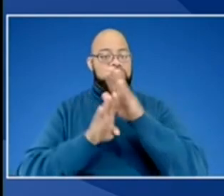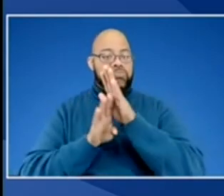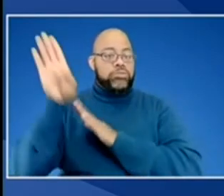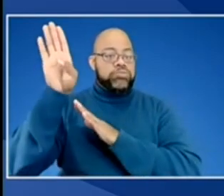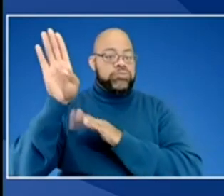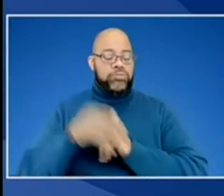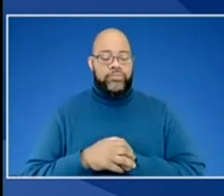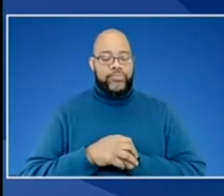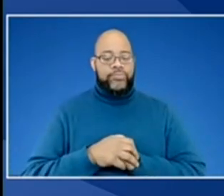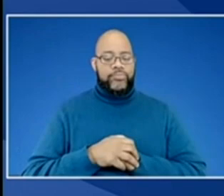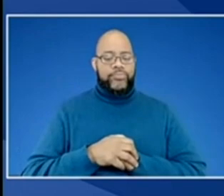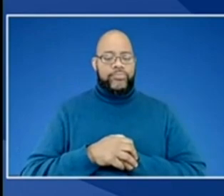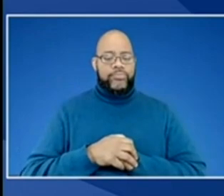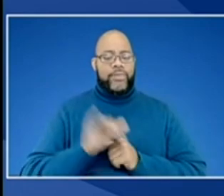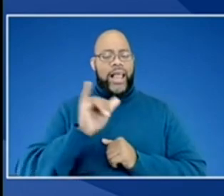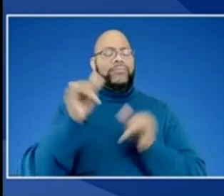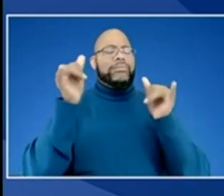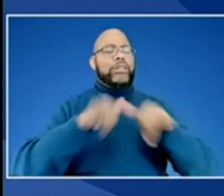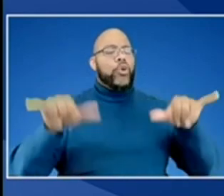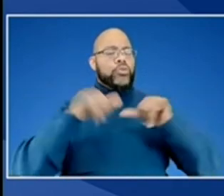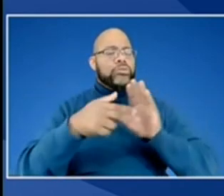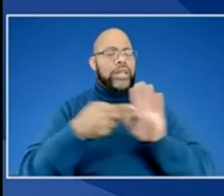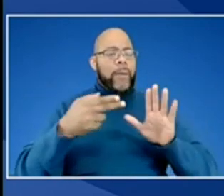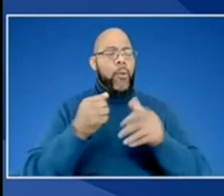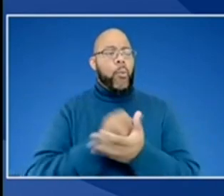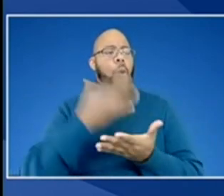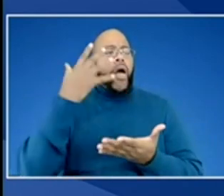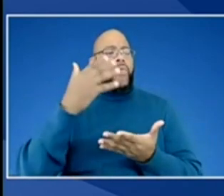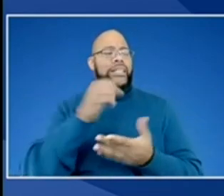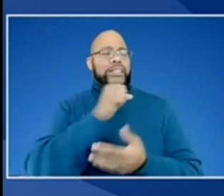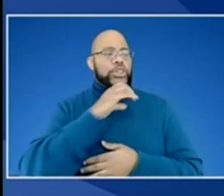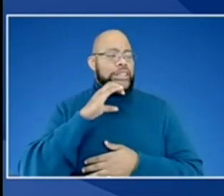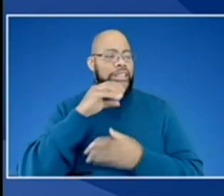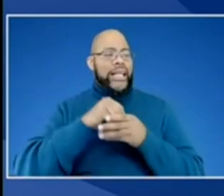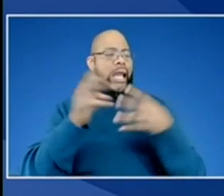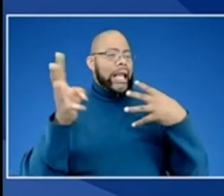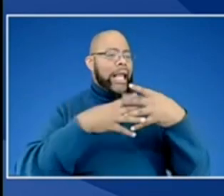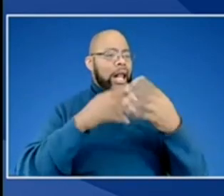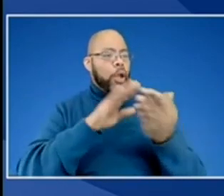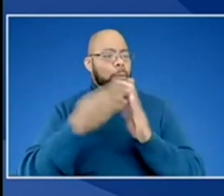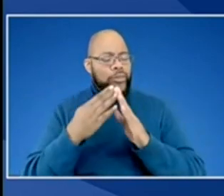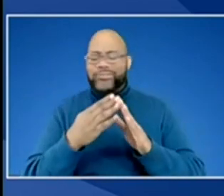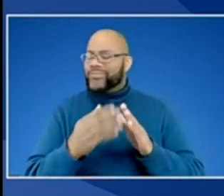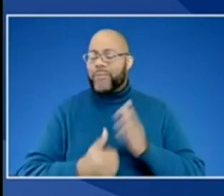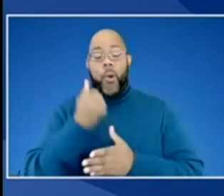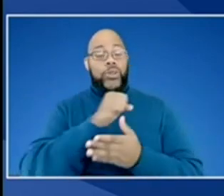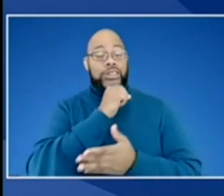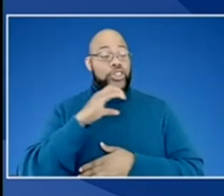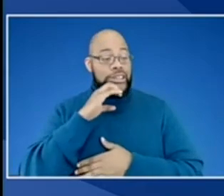Despite the stereotype of wealthy seniors in gated communities, most seniors live close to poverty.